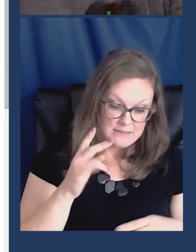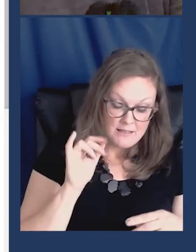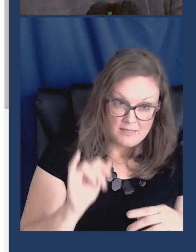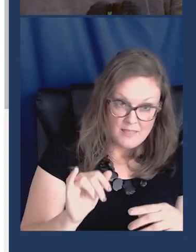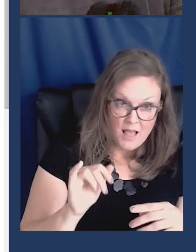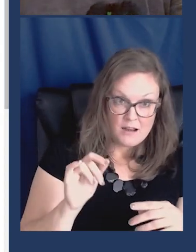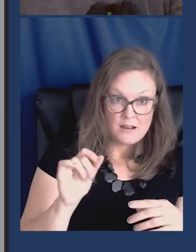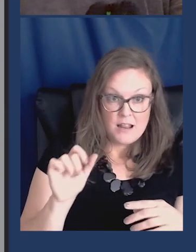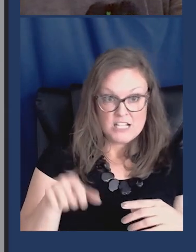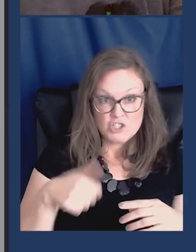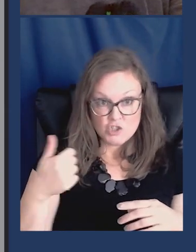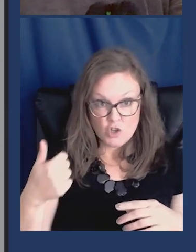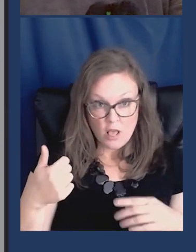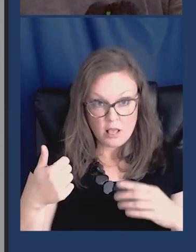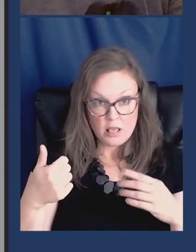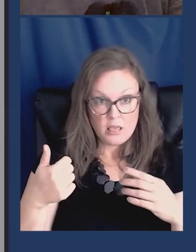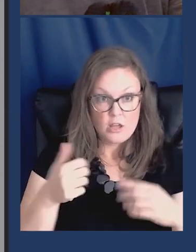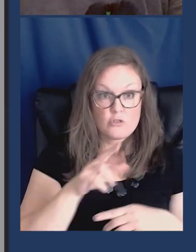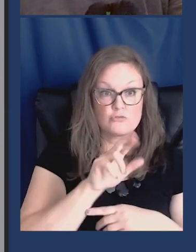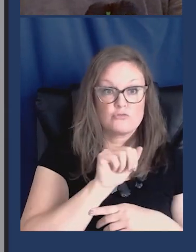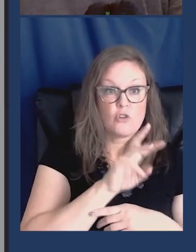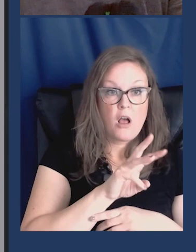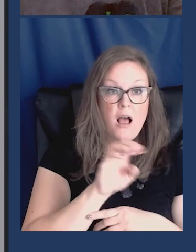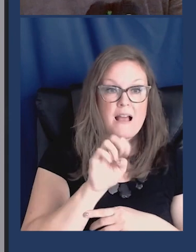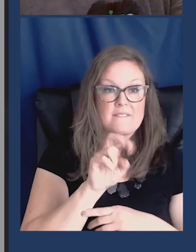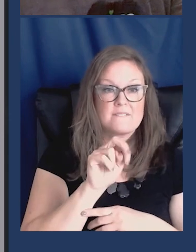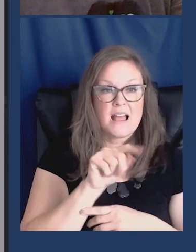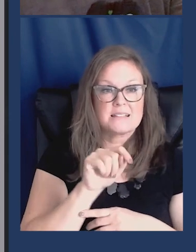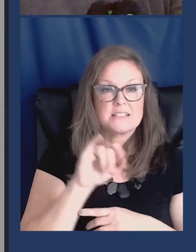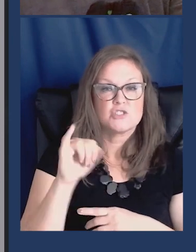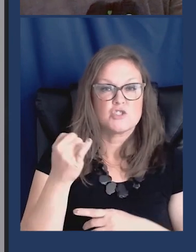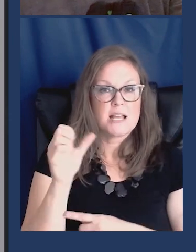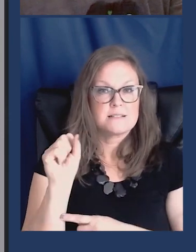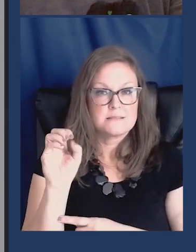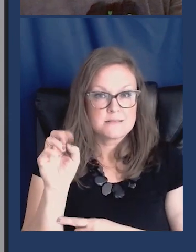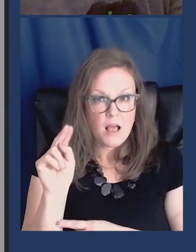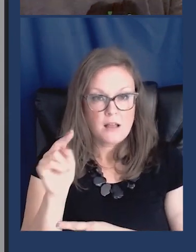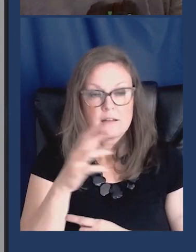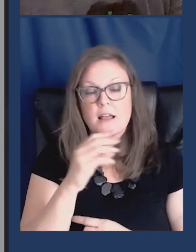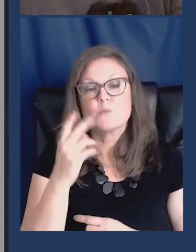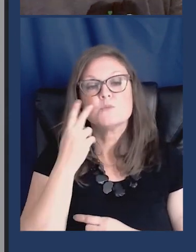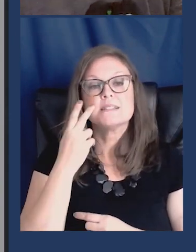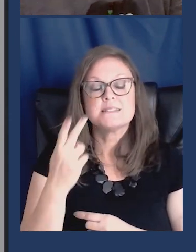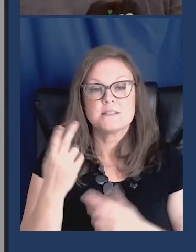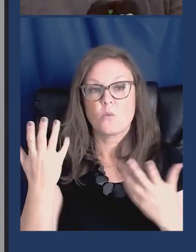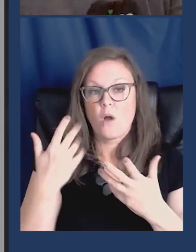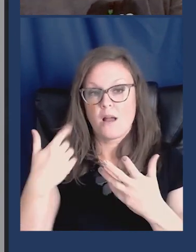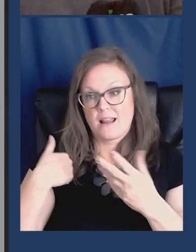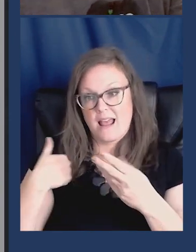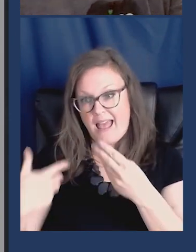We see the additional custom payload that I added to it, and it was just a little bit of